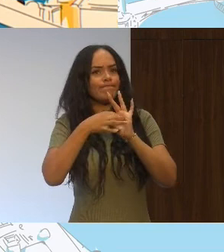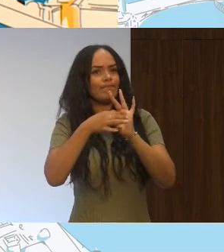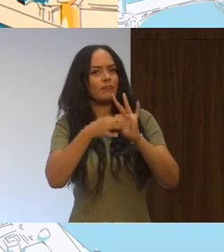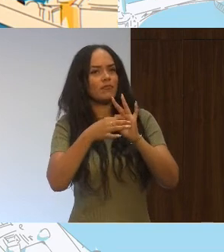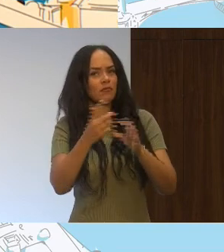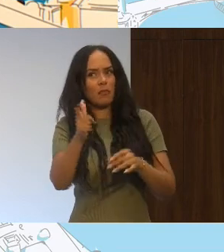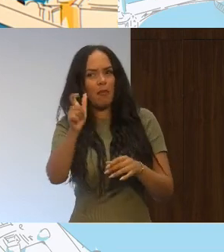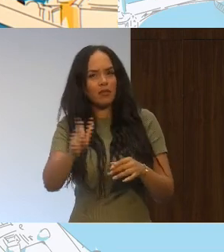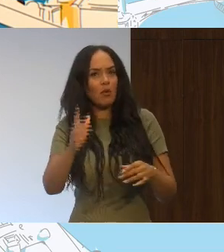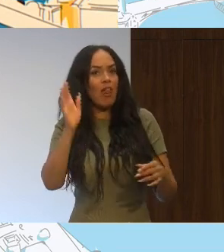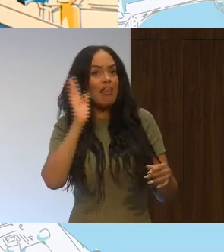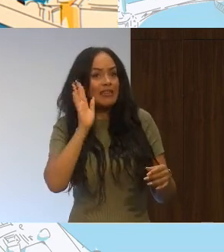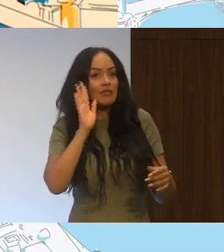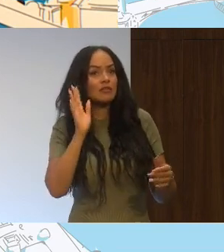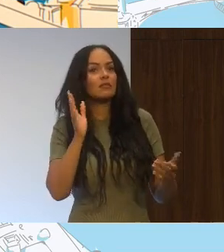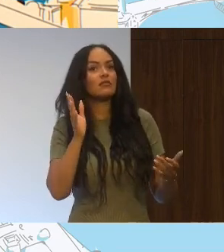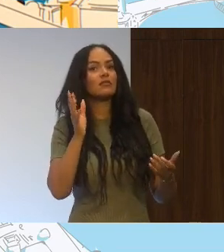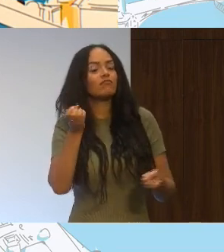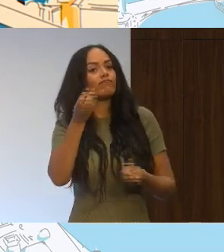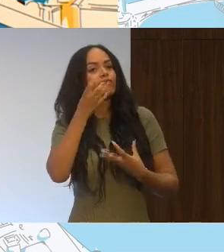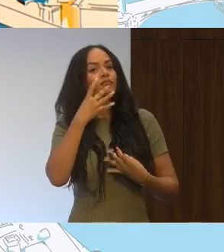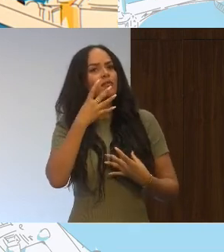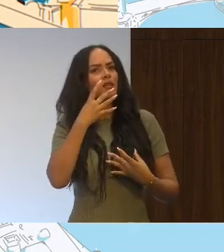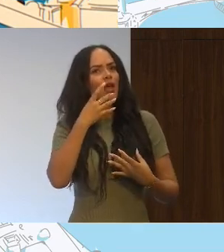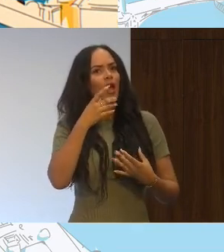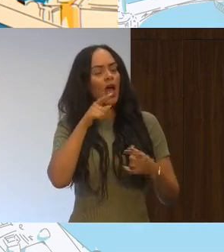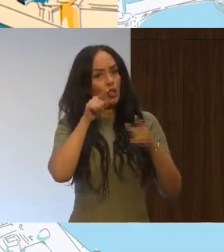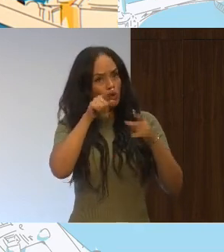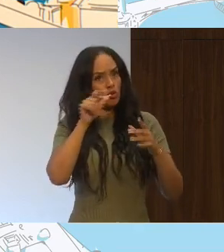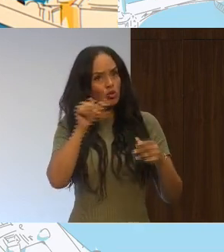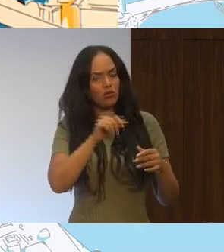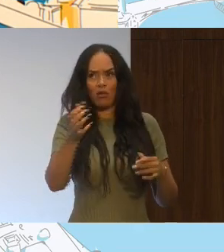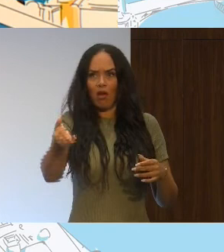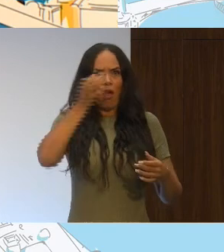and who ask you questions as well. Don't be afraid of the person who wants to get all the information out of you,